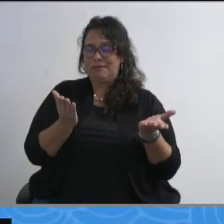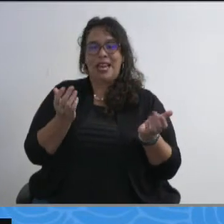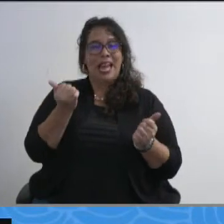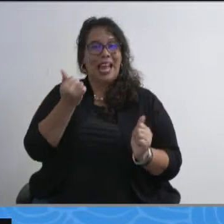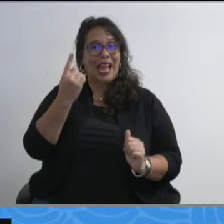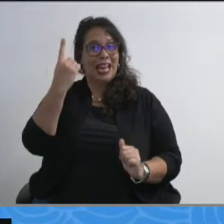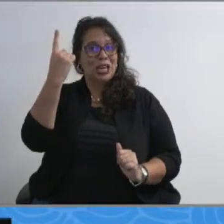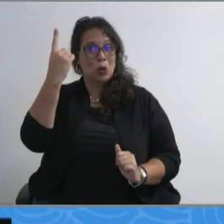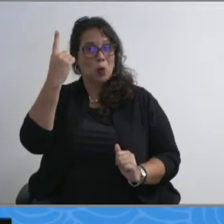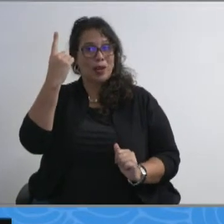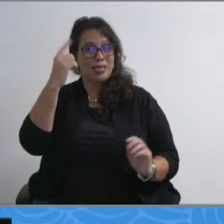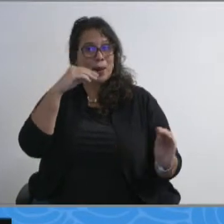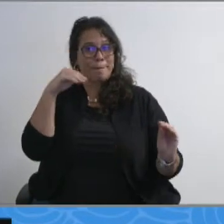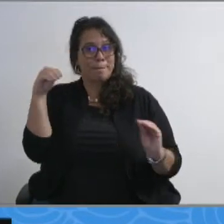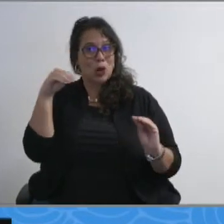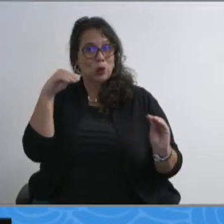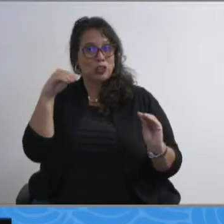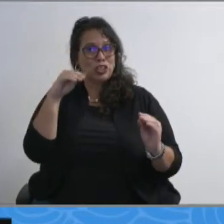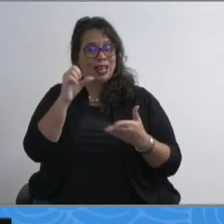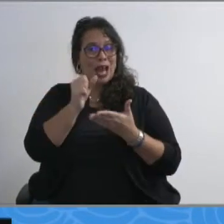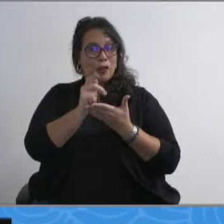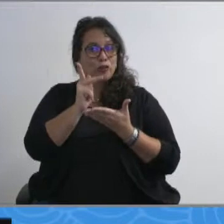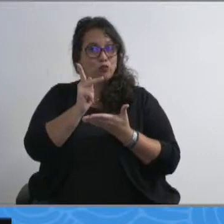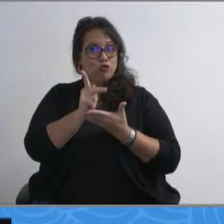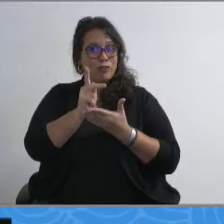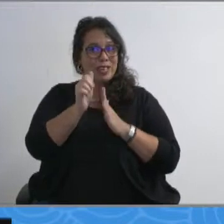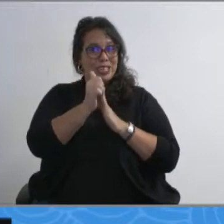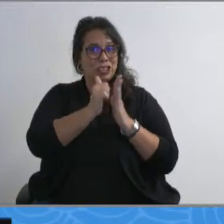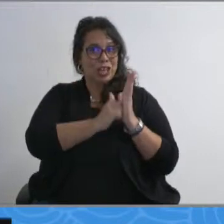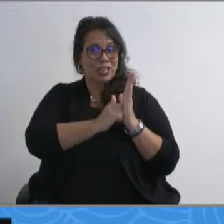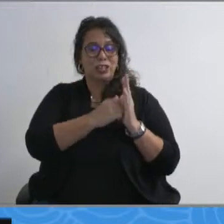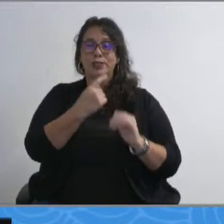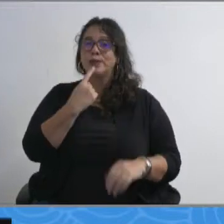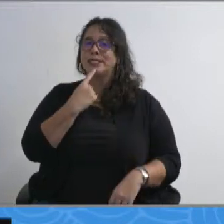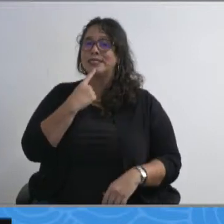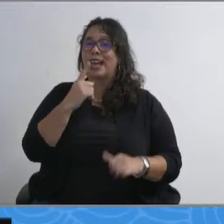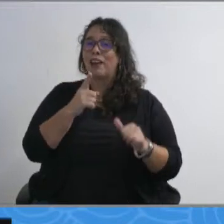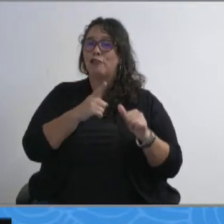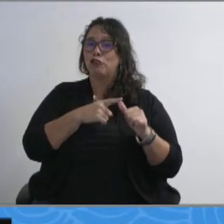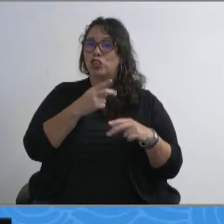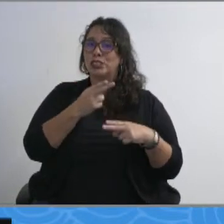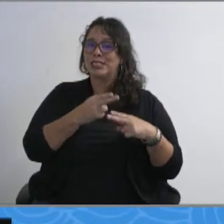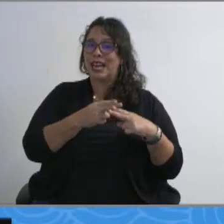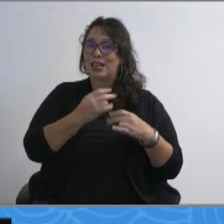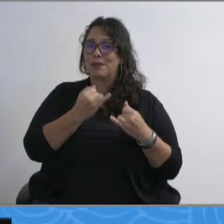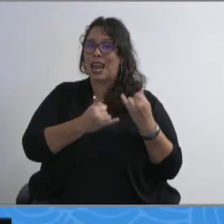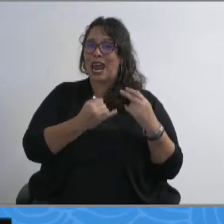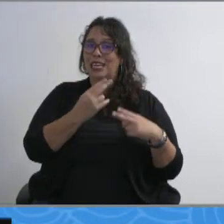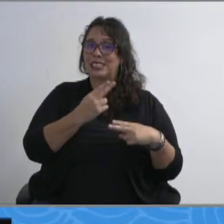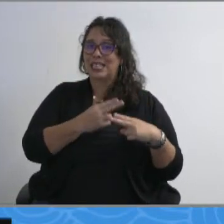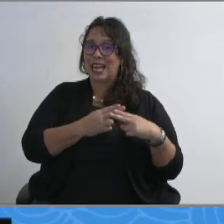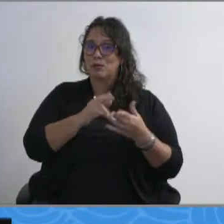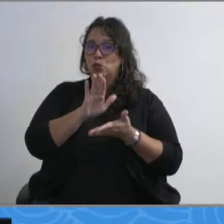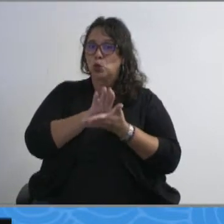to motion for an approval of the agenda? You would state your first and last name, and either the school or the office